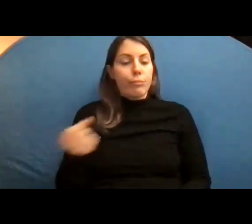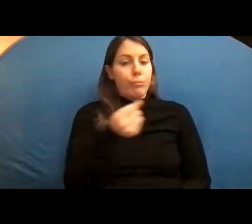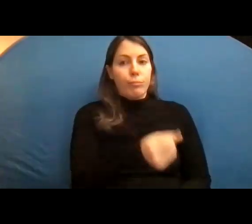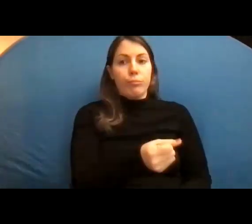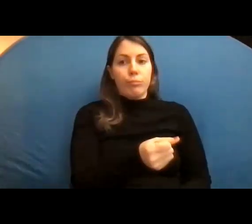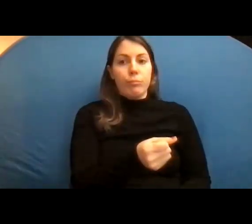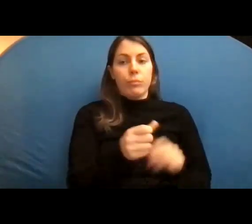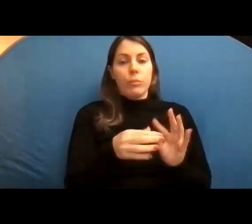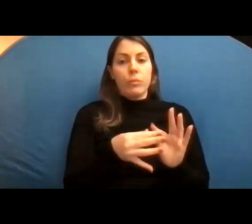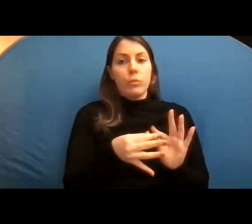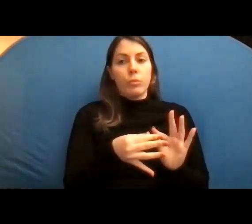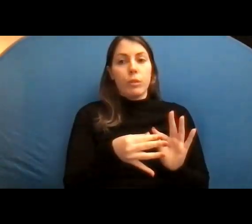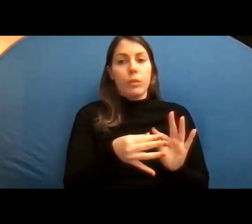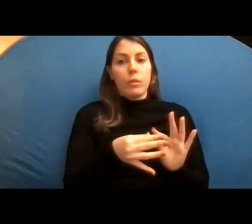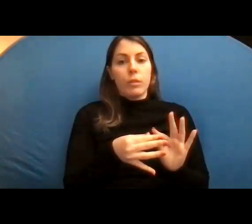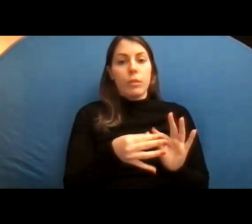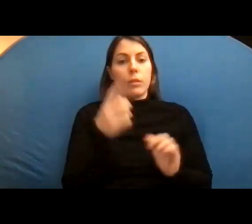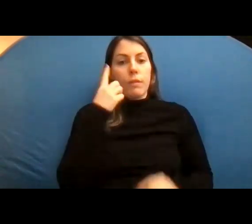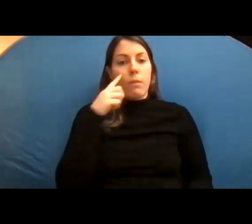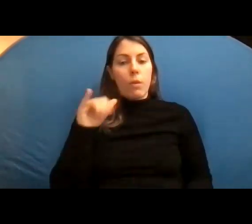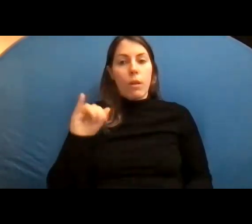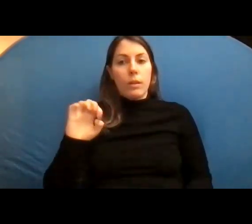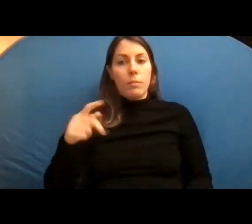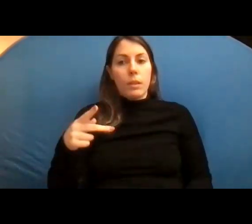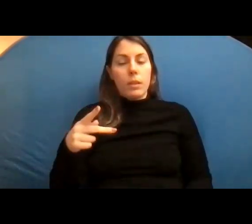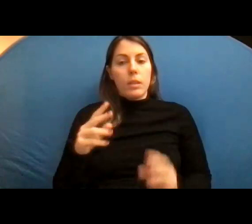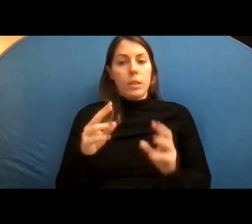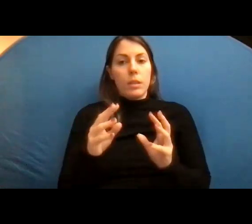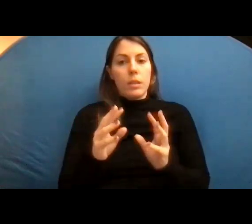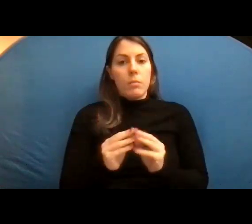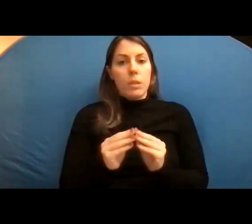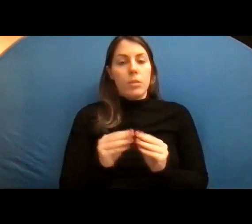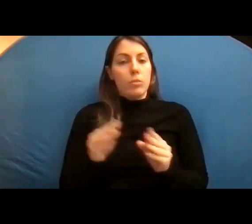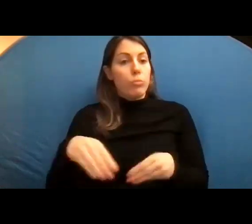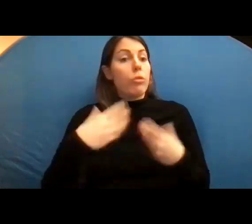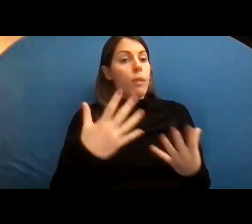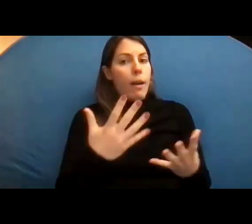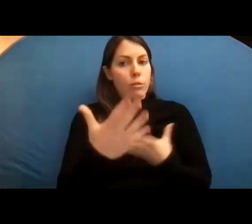classroom for a student is then pulled in to interpret for an